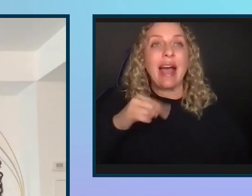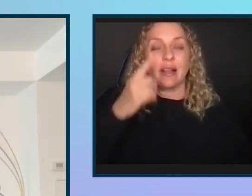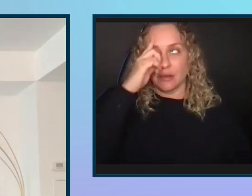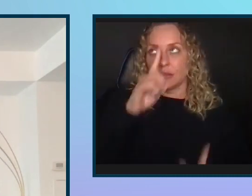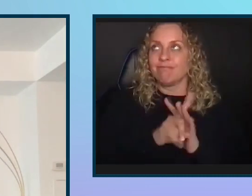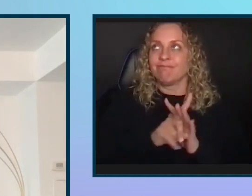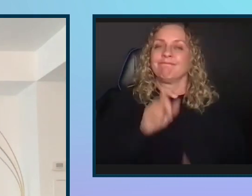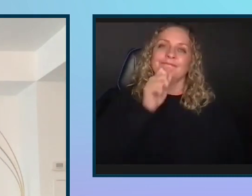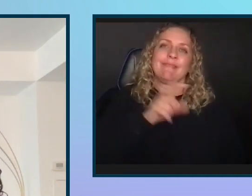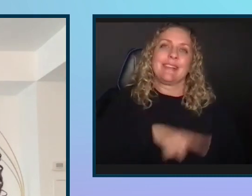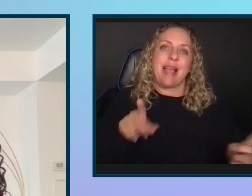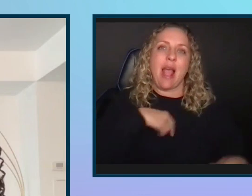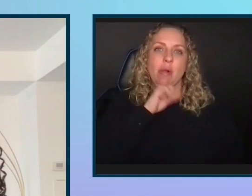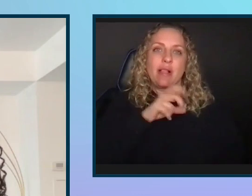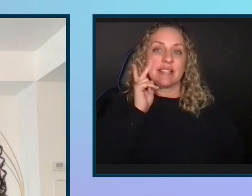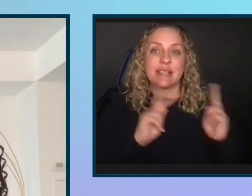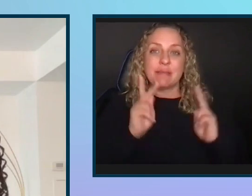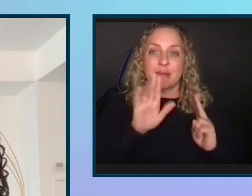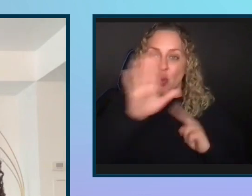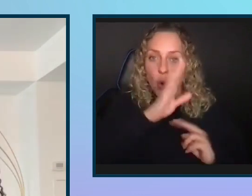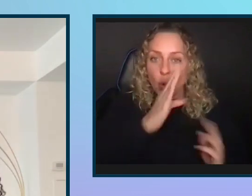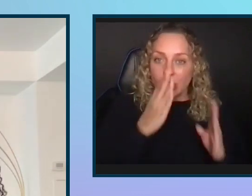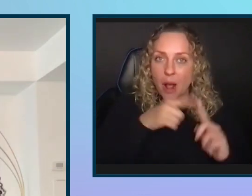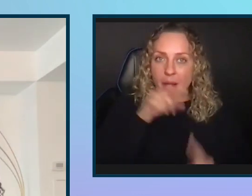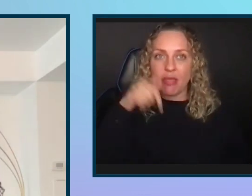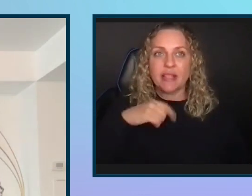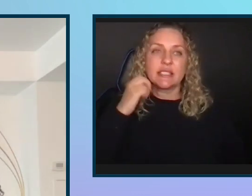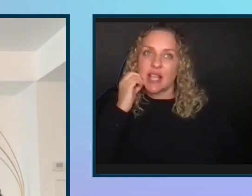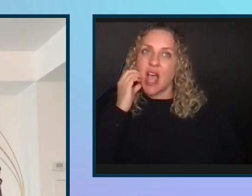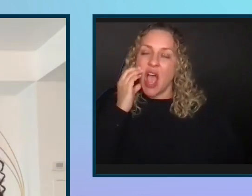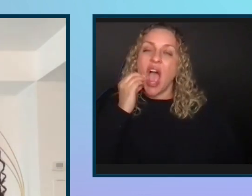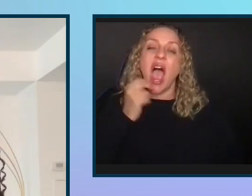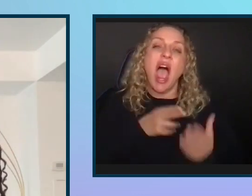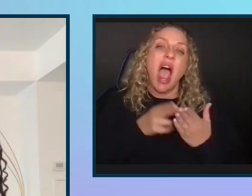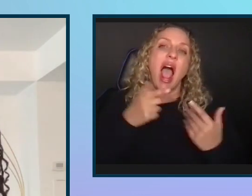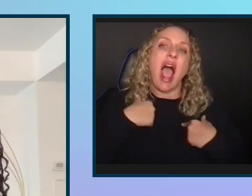like I would love to see people's suggestions about this. Honestly, I'm vaguely familiar with floppy disk,